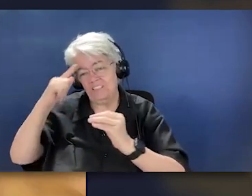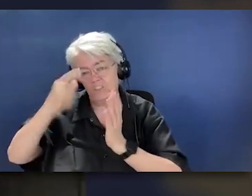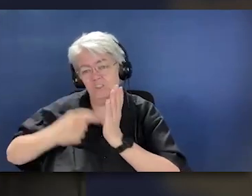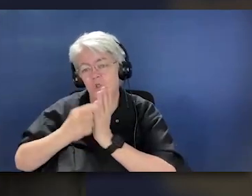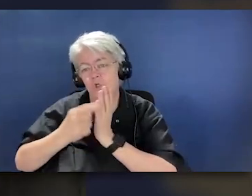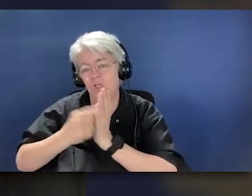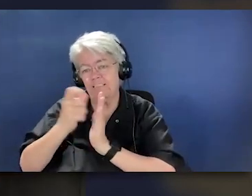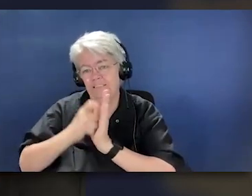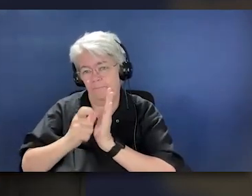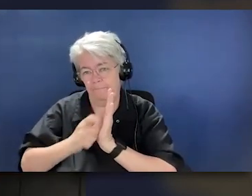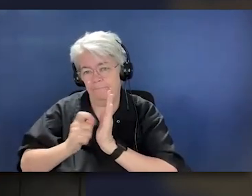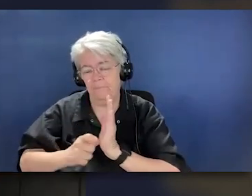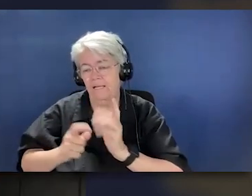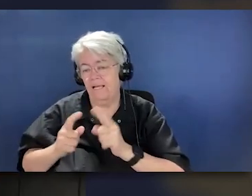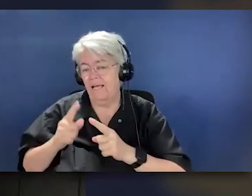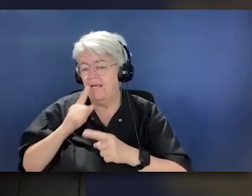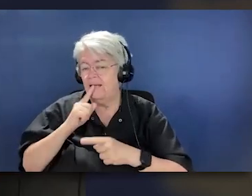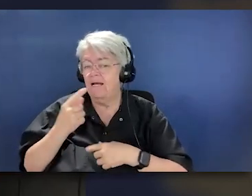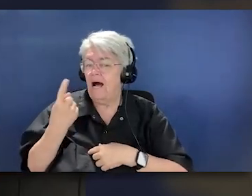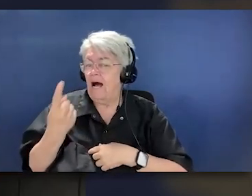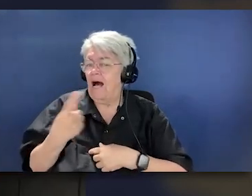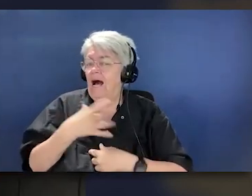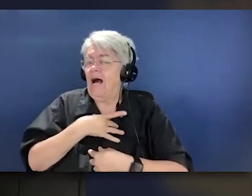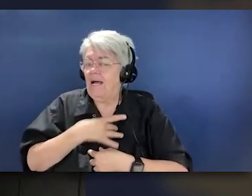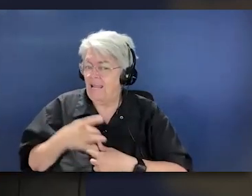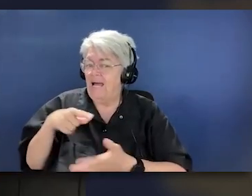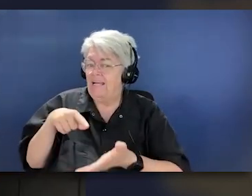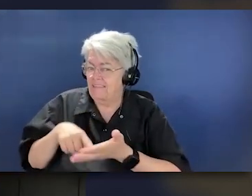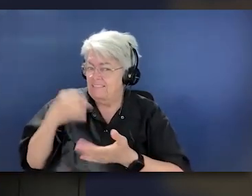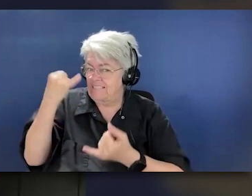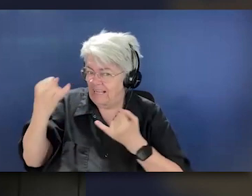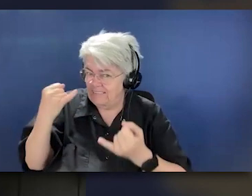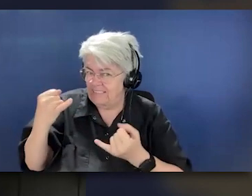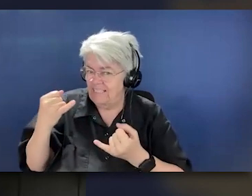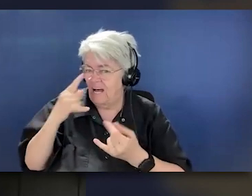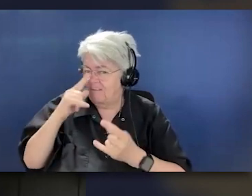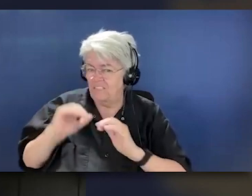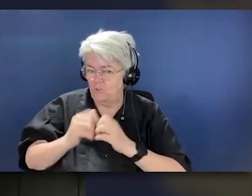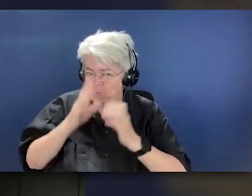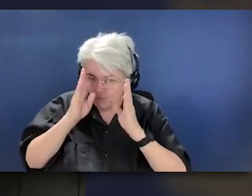and my question was—I really love the idea of focusing on learning as opposed to testing,